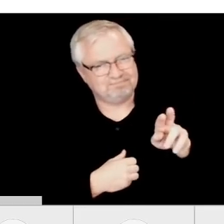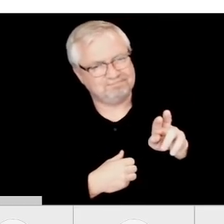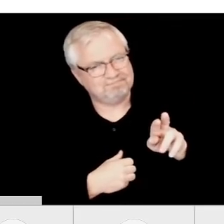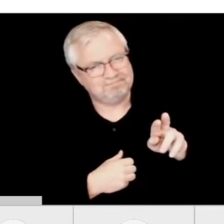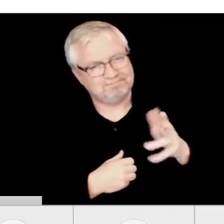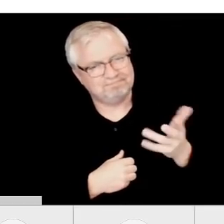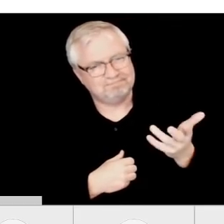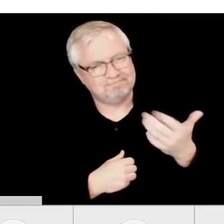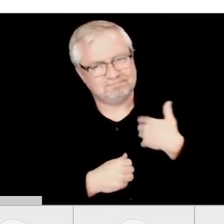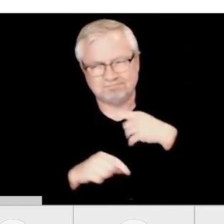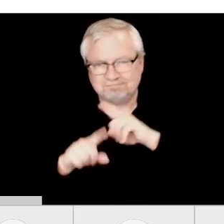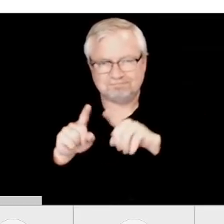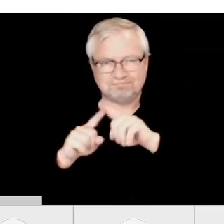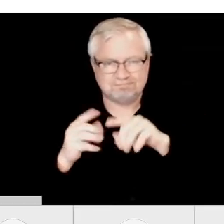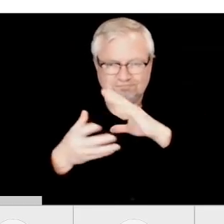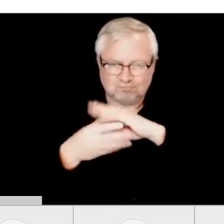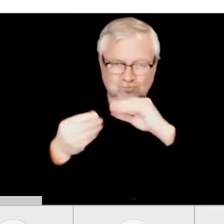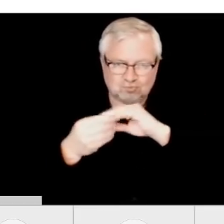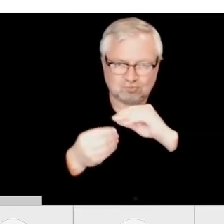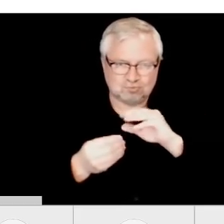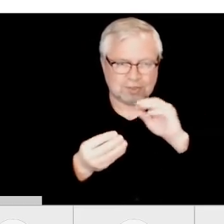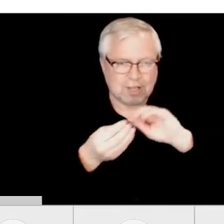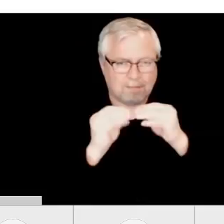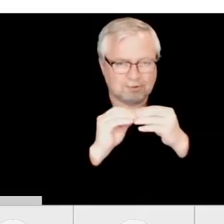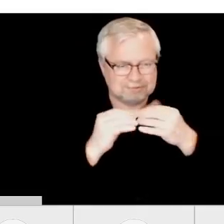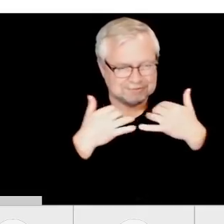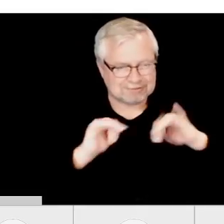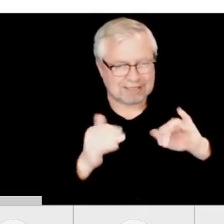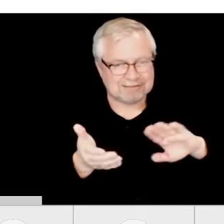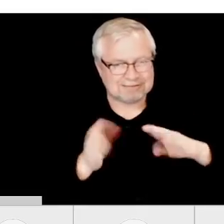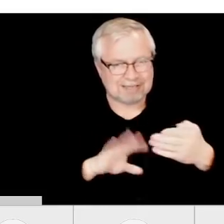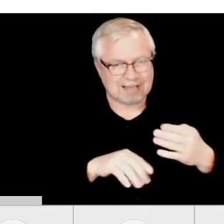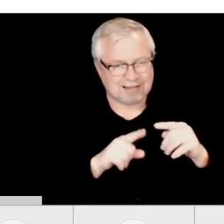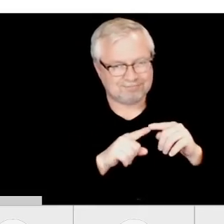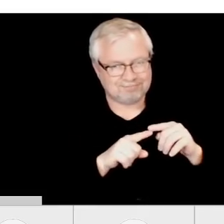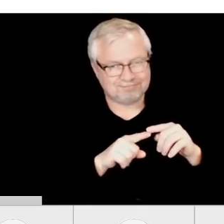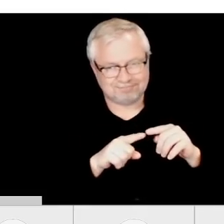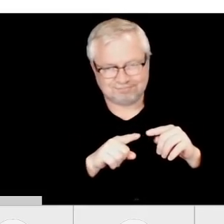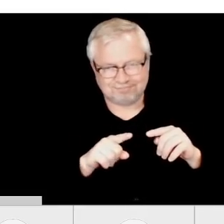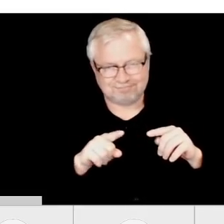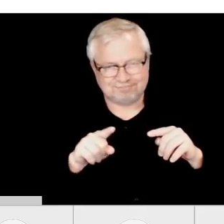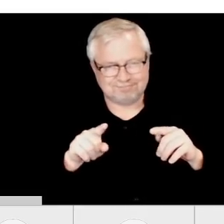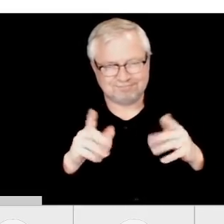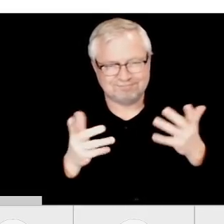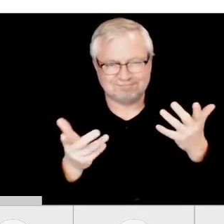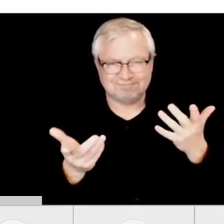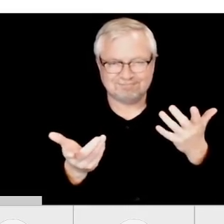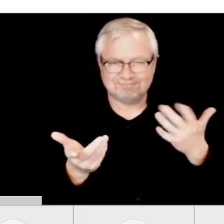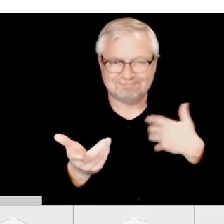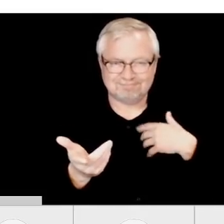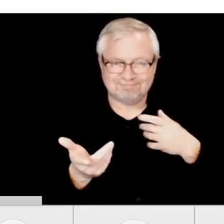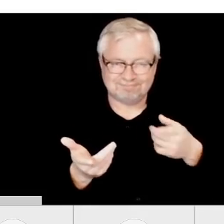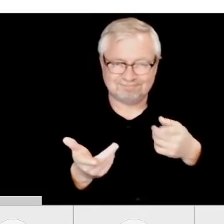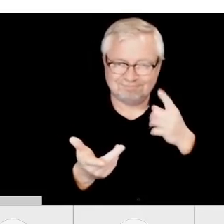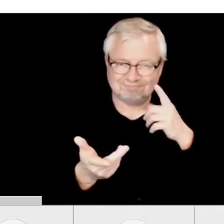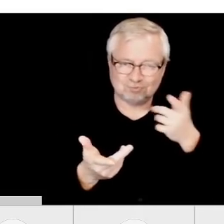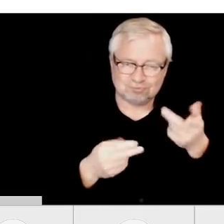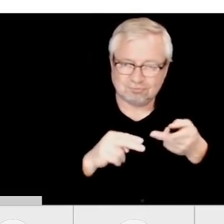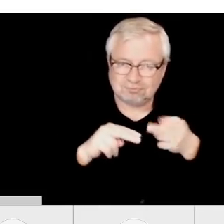scenarios with the number of deaths, as the number of deaths go down, why is that? Are you predicting increases in hospital capacity and other efforts